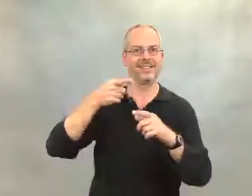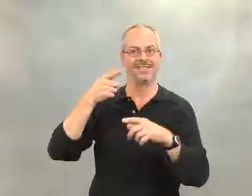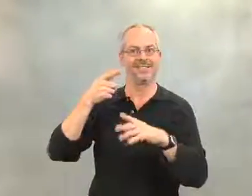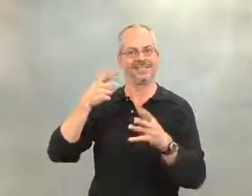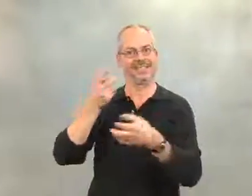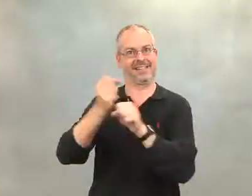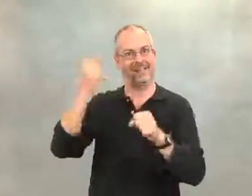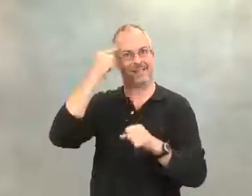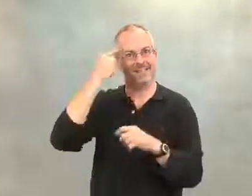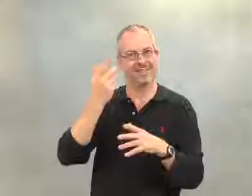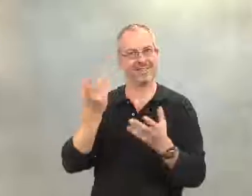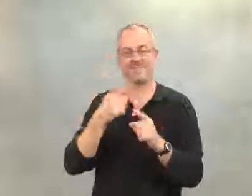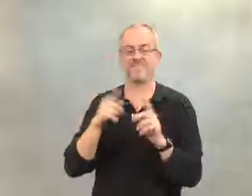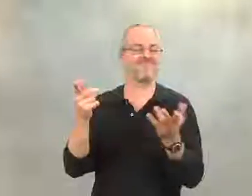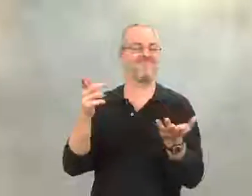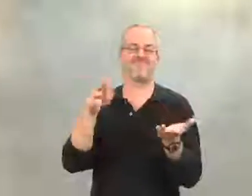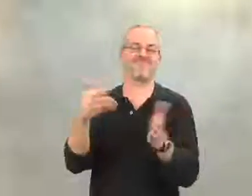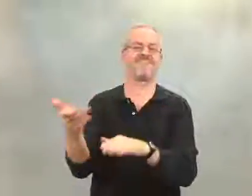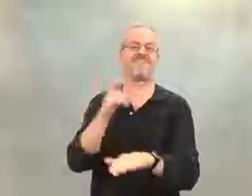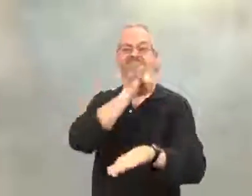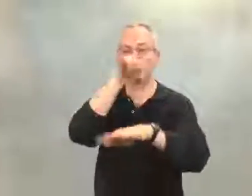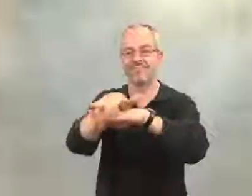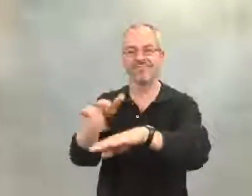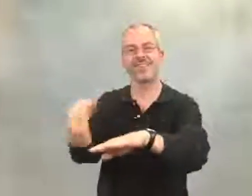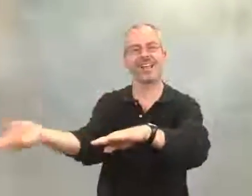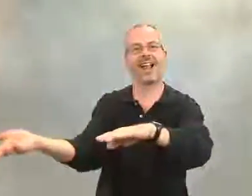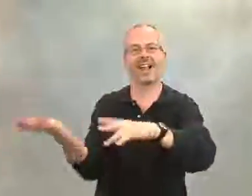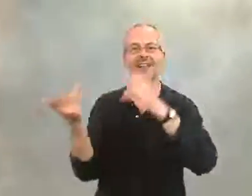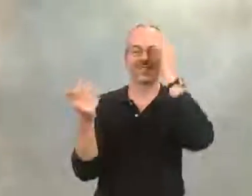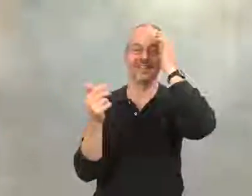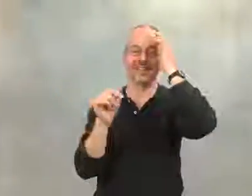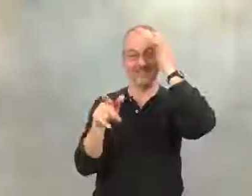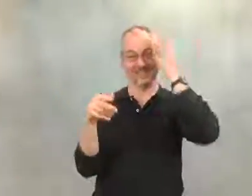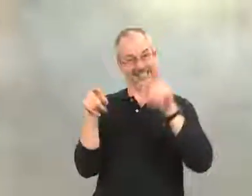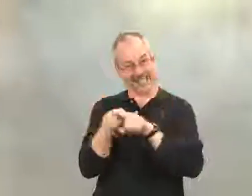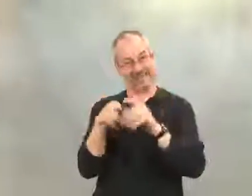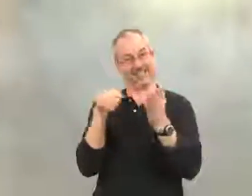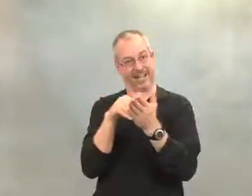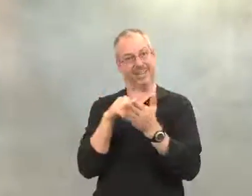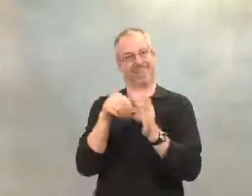But by the time he arrived Kennedy was dead.